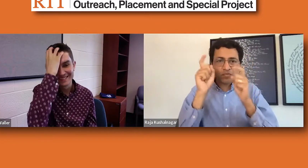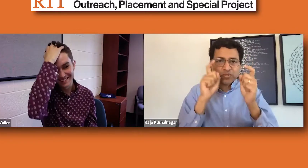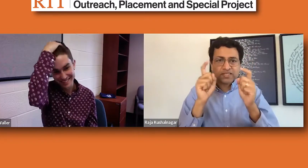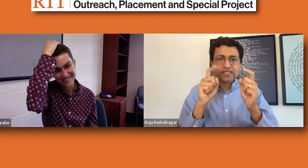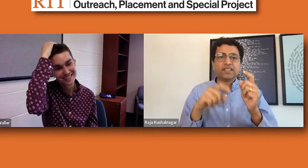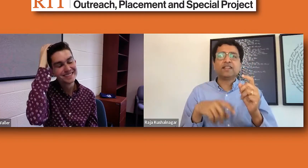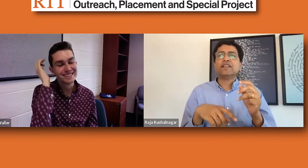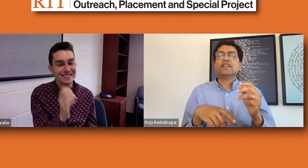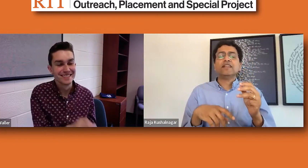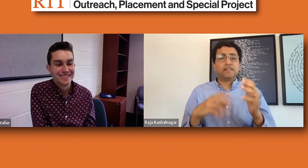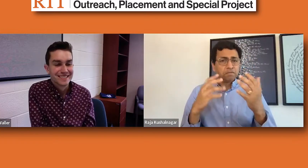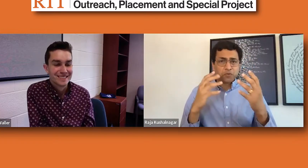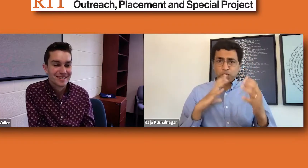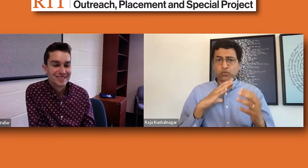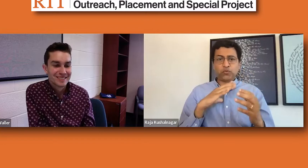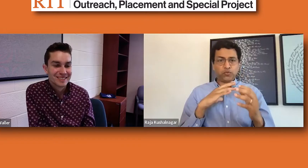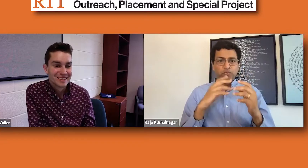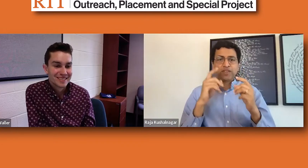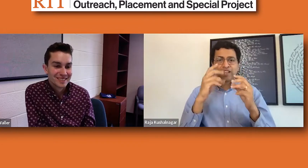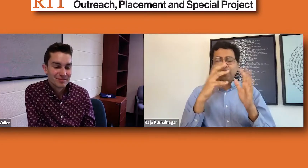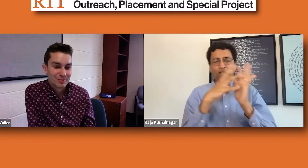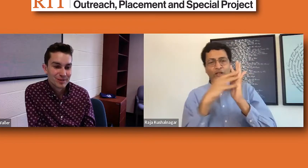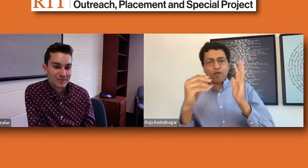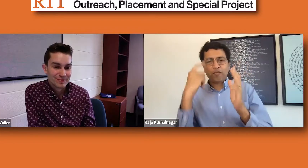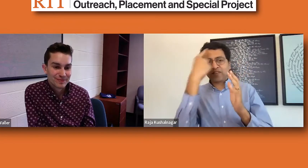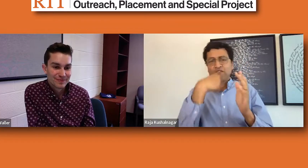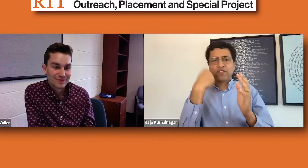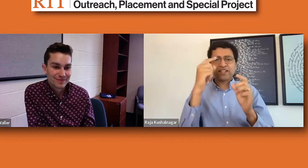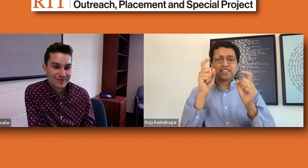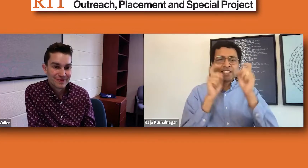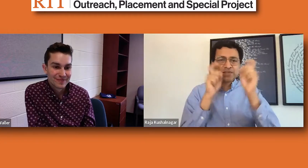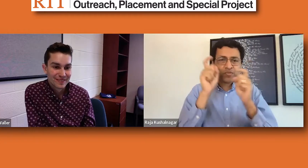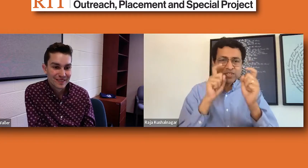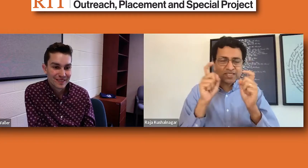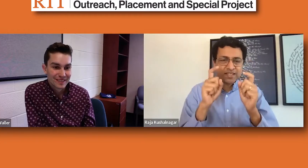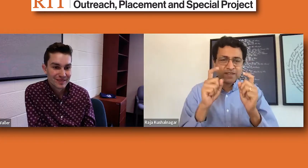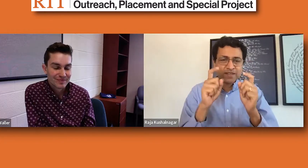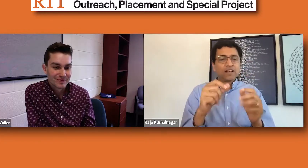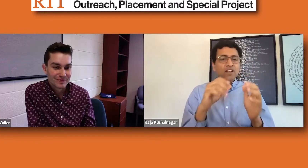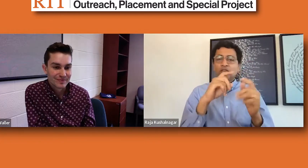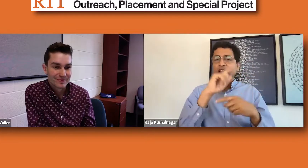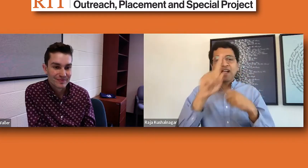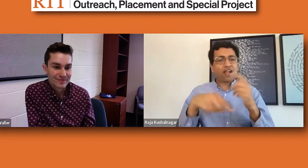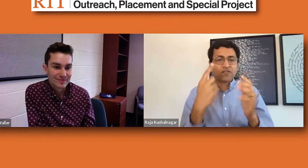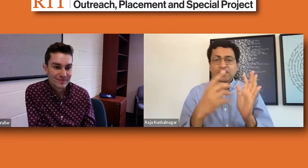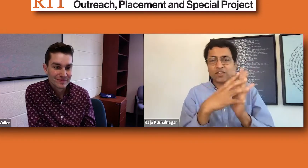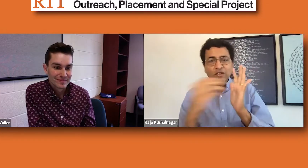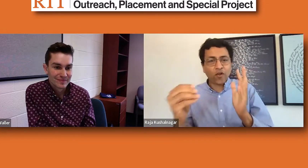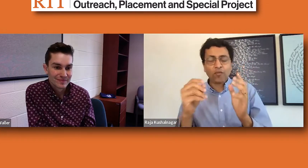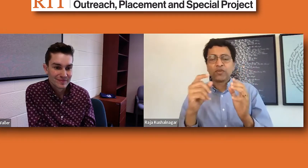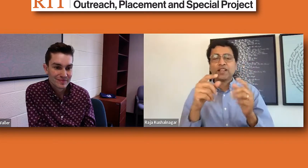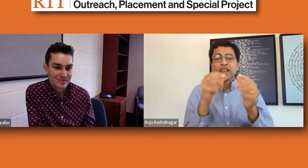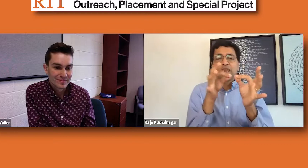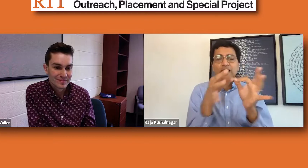has those emojis with facial expressions and they're really cool, right? We learn facial expressions, right?